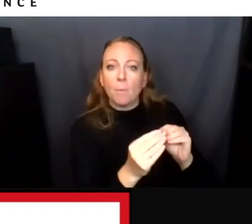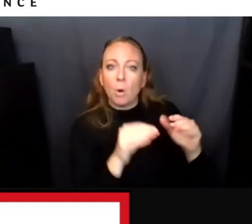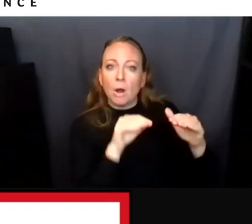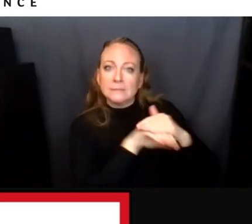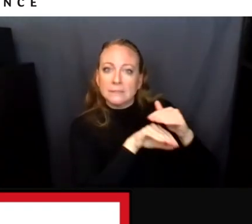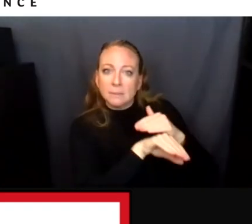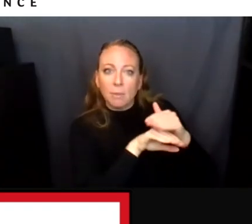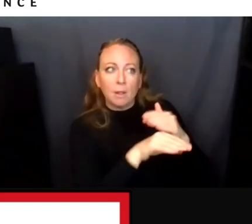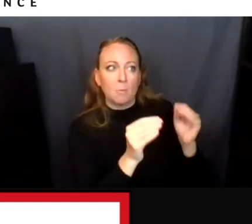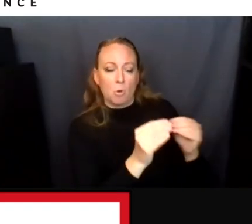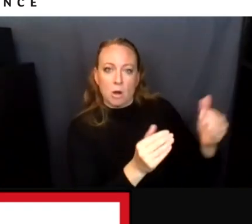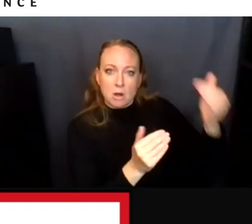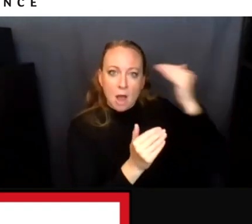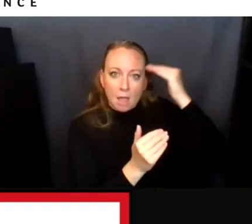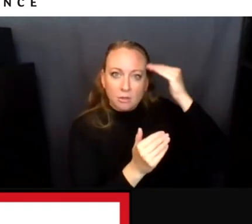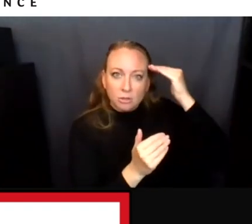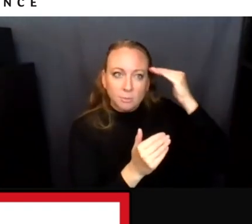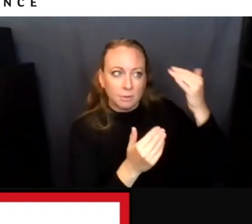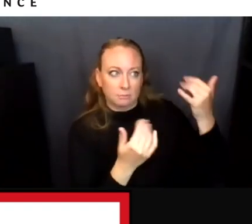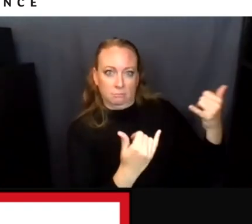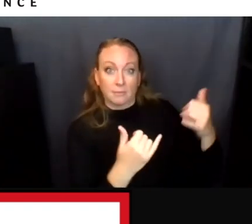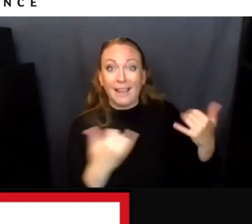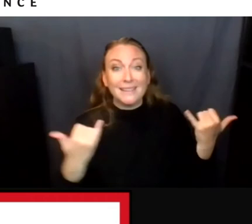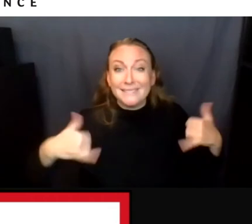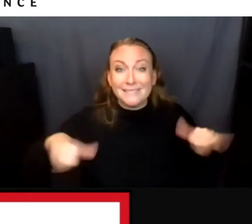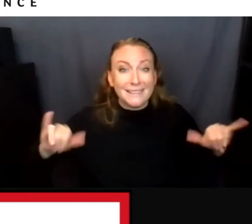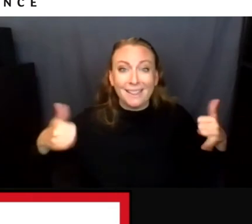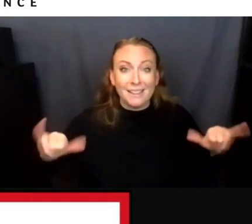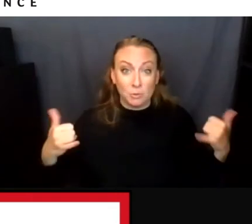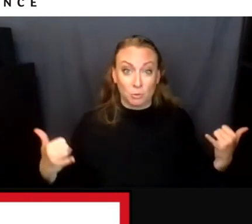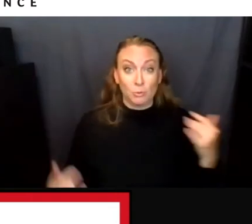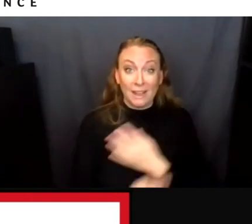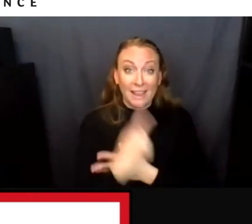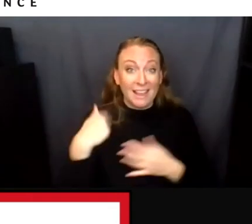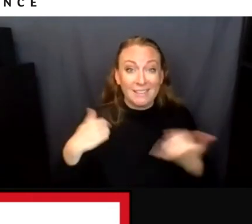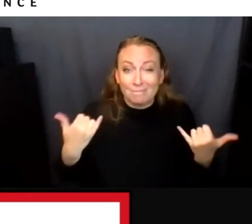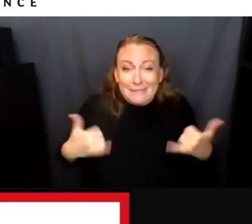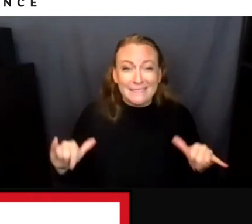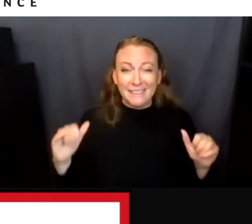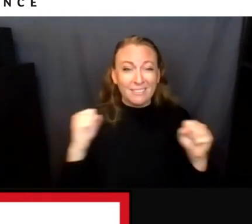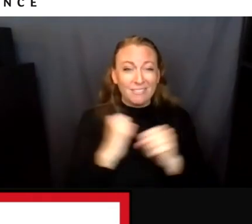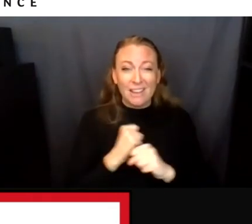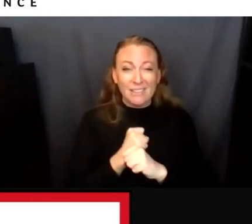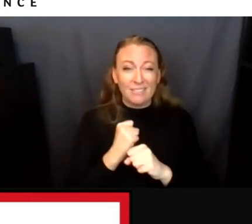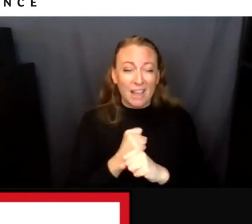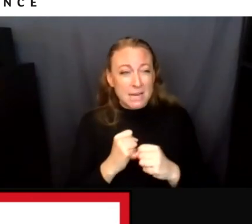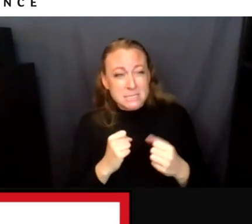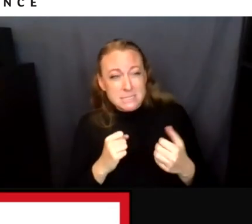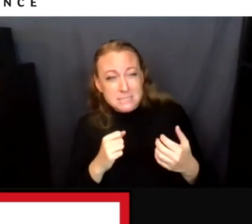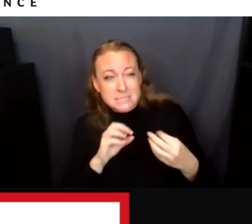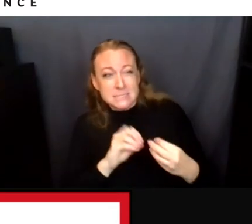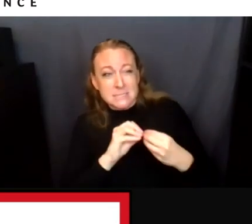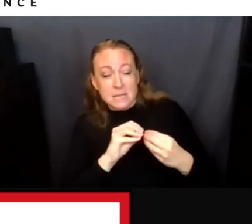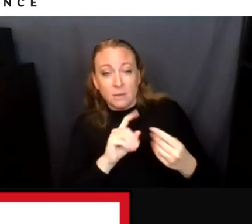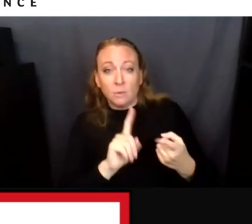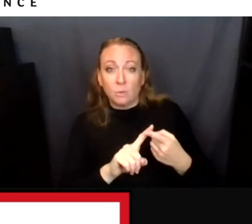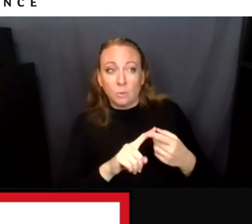I still fight today to get the government to do the right thing on disability.